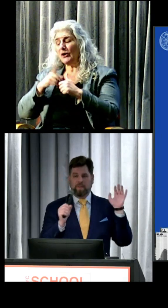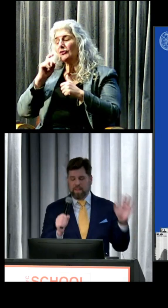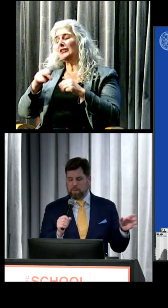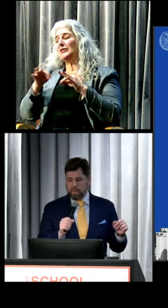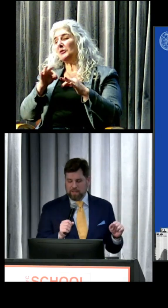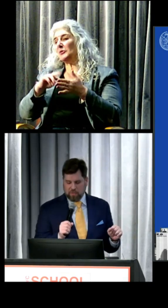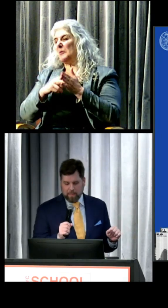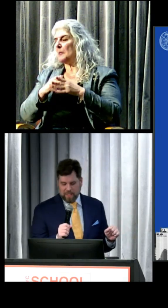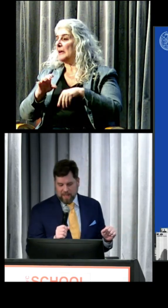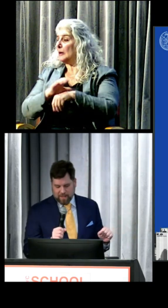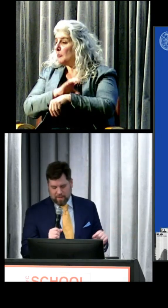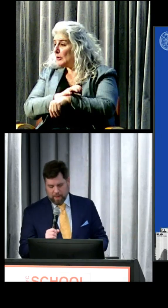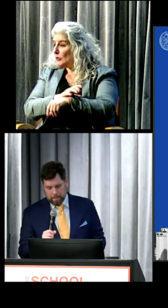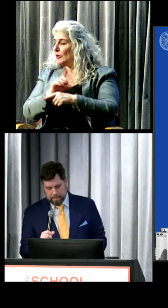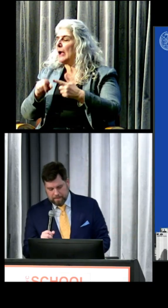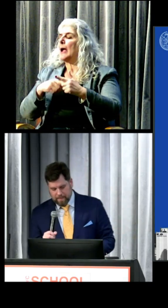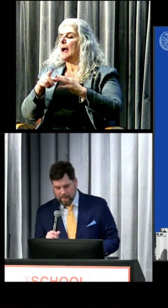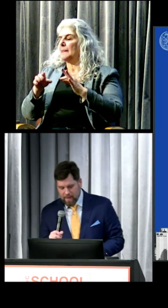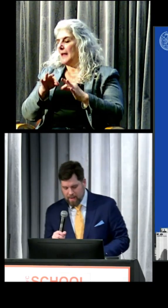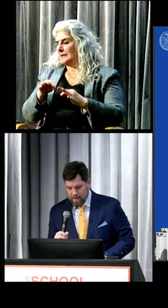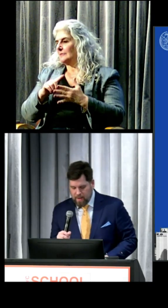pieces of New York City infrastructure.